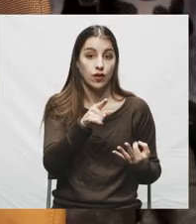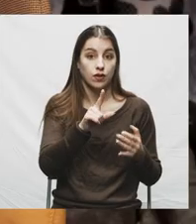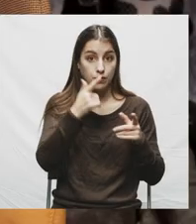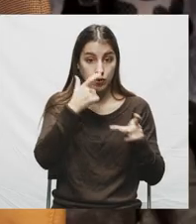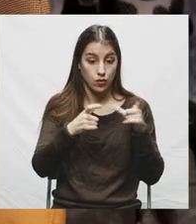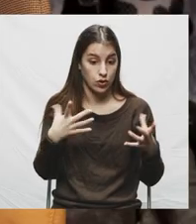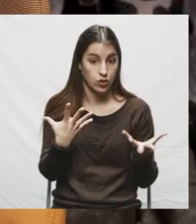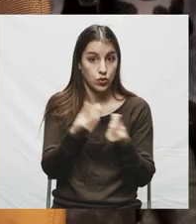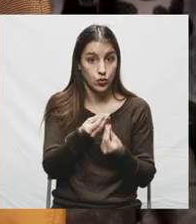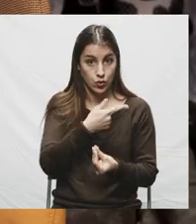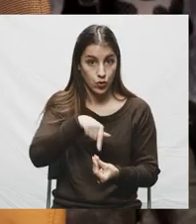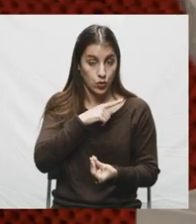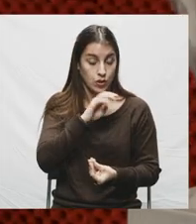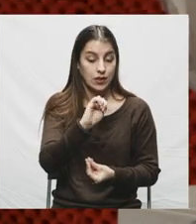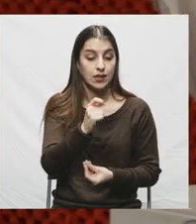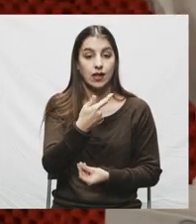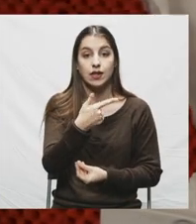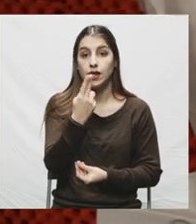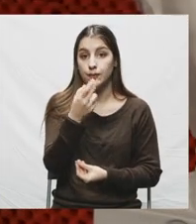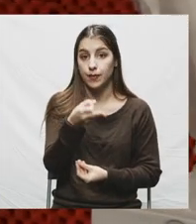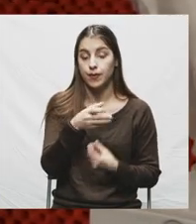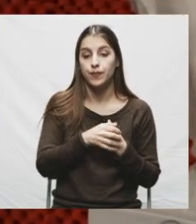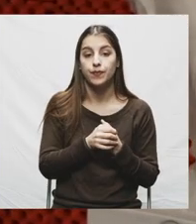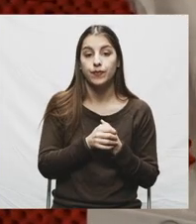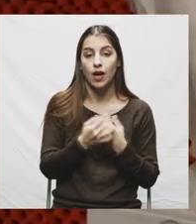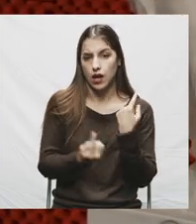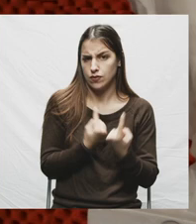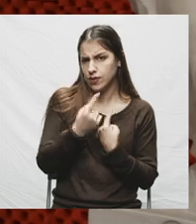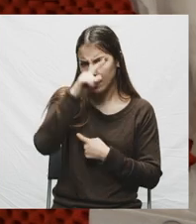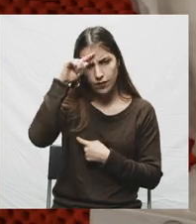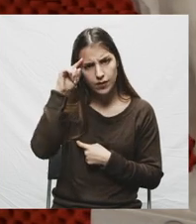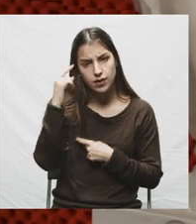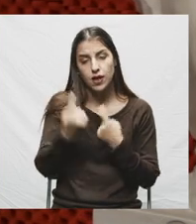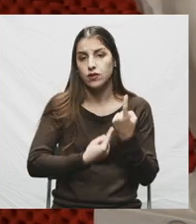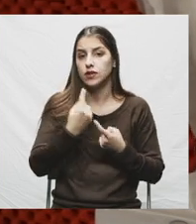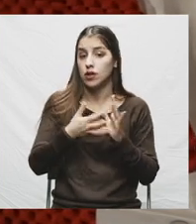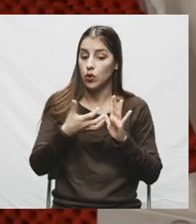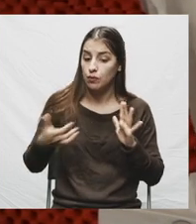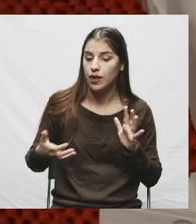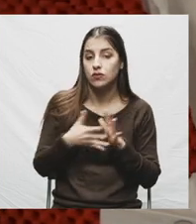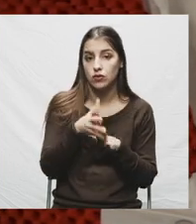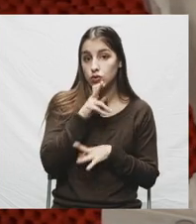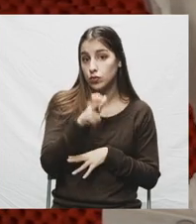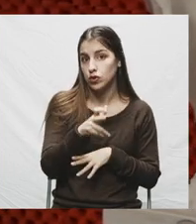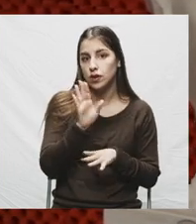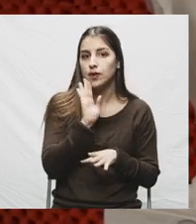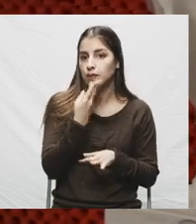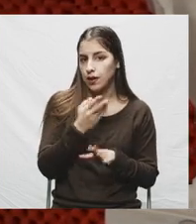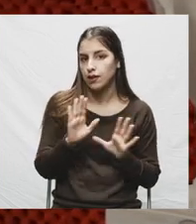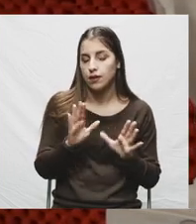with people who are with us, at Set-up sometimes it’s hard, sometimes it’s complex to answer